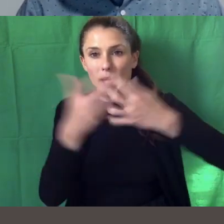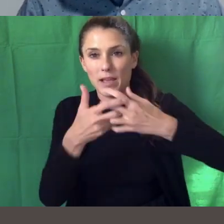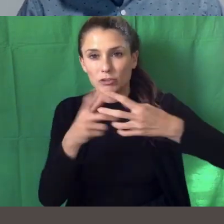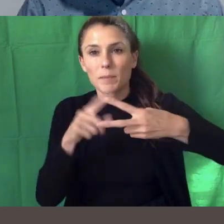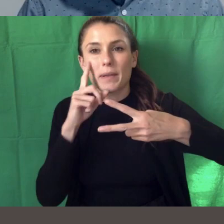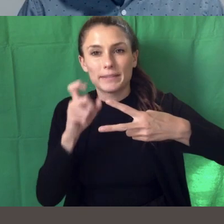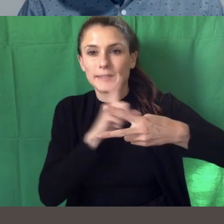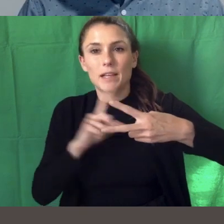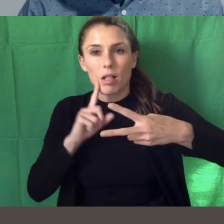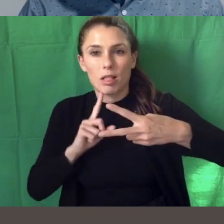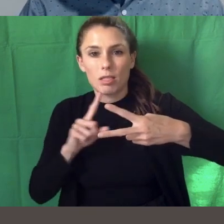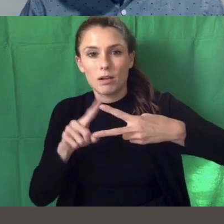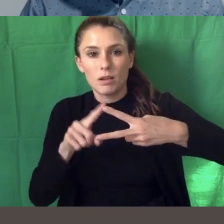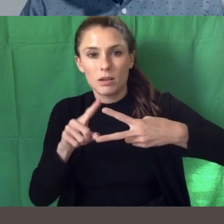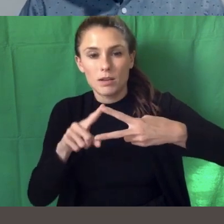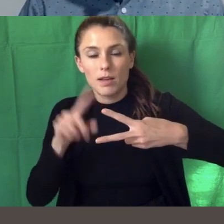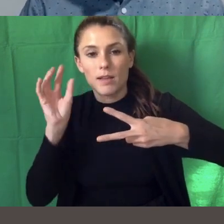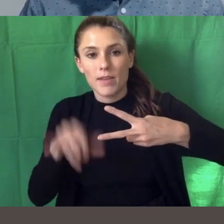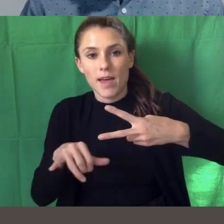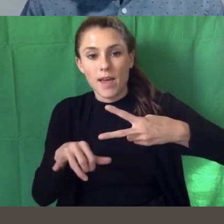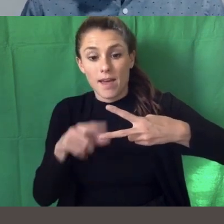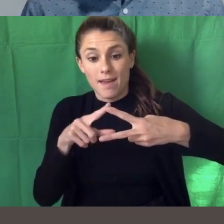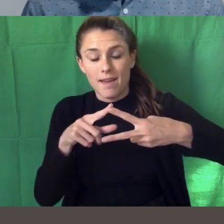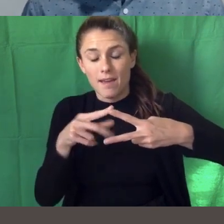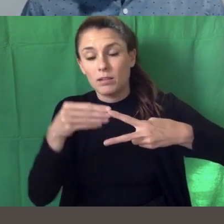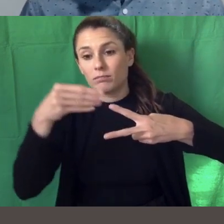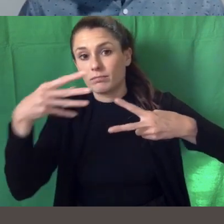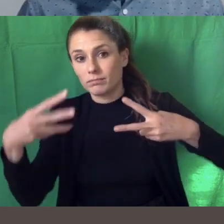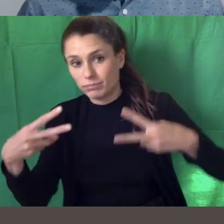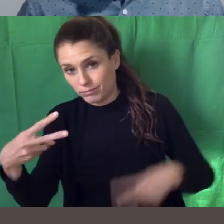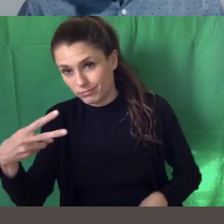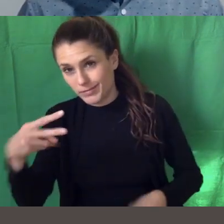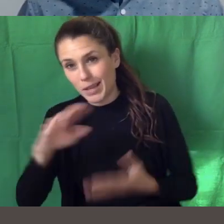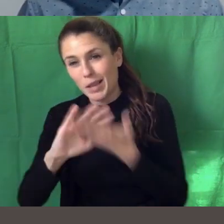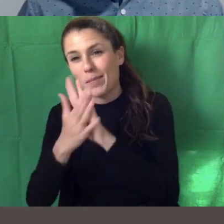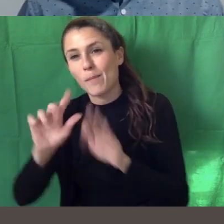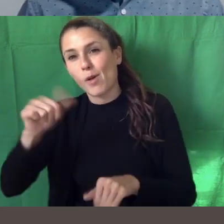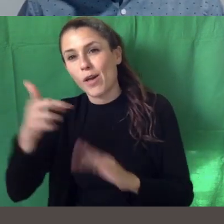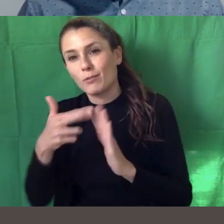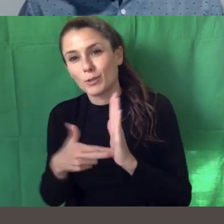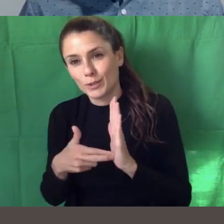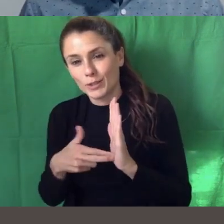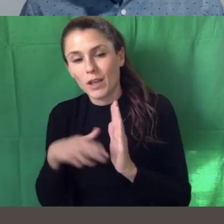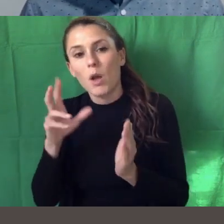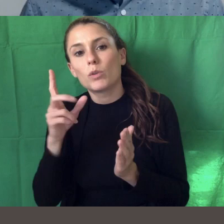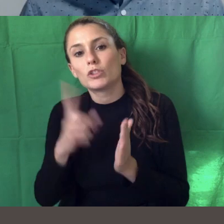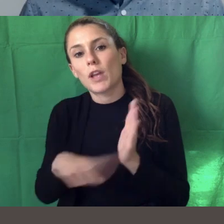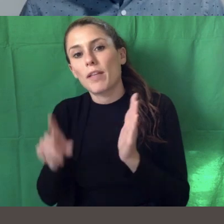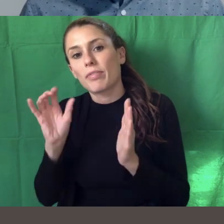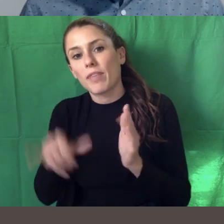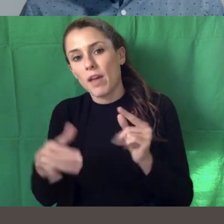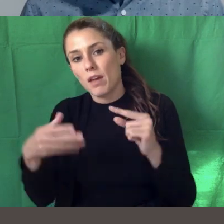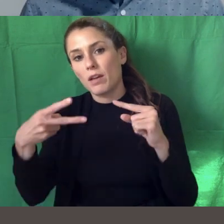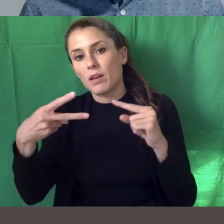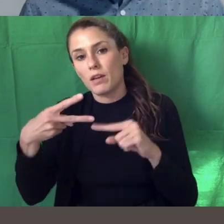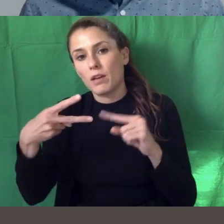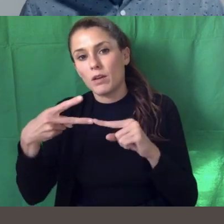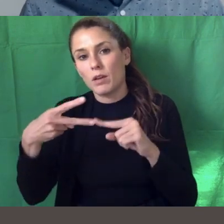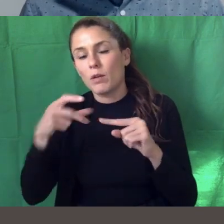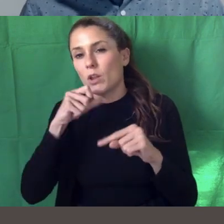That's just a single target, which is itself another rule. We check that we're not using star assignment.